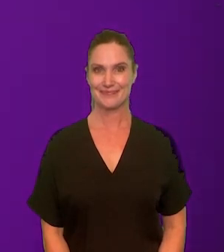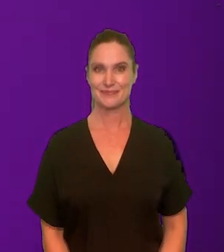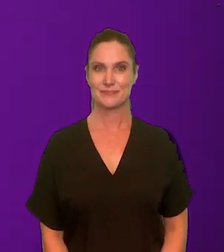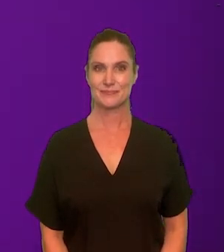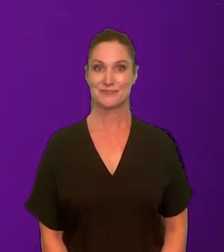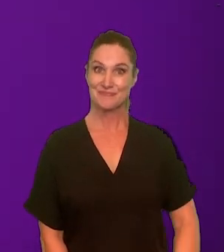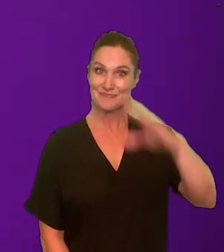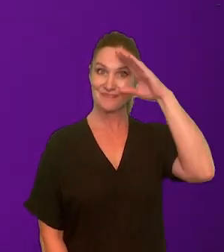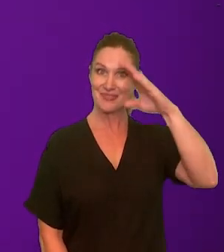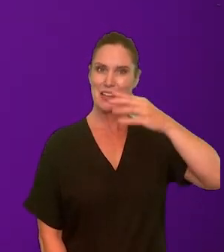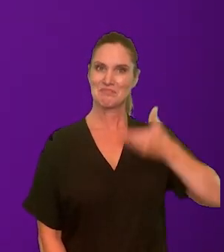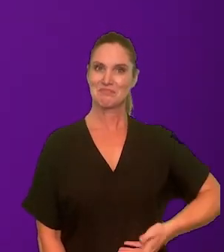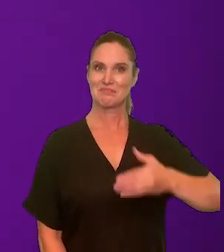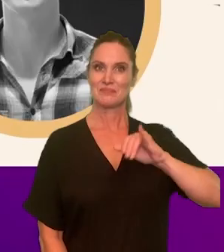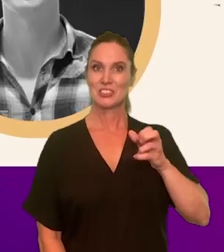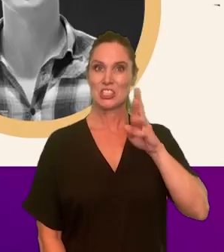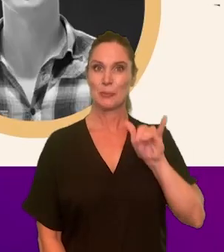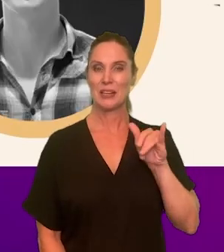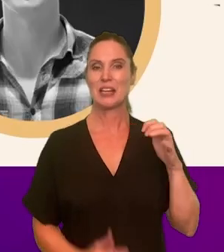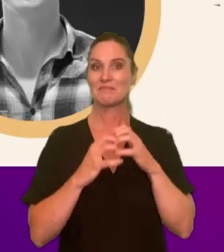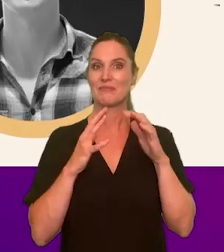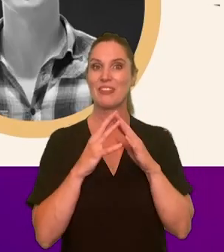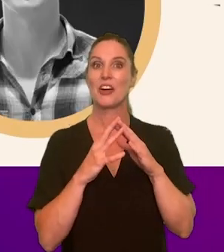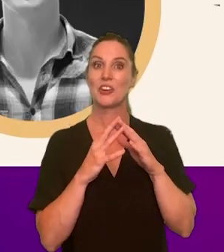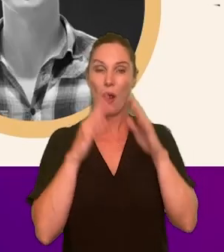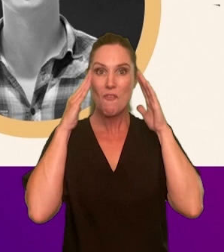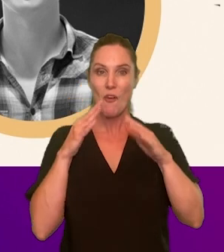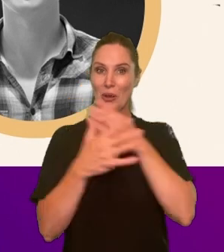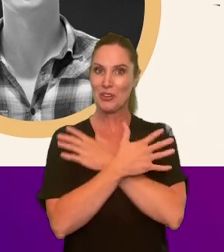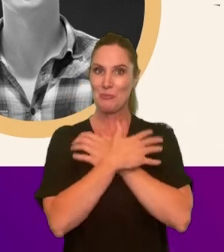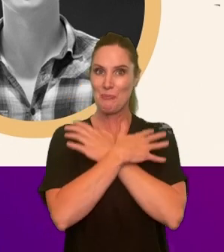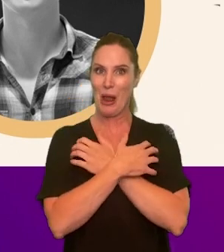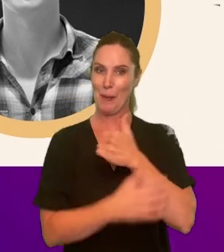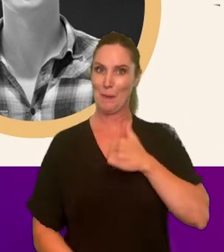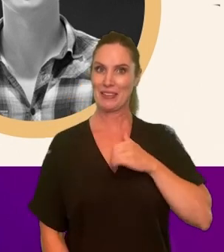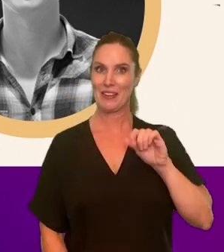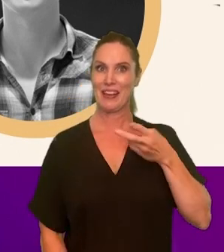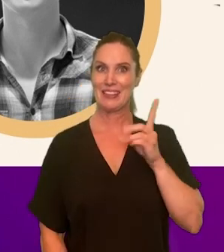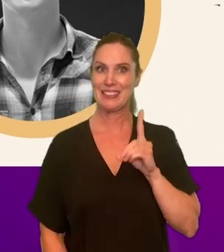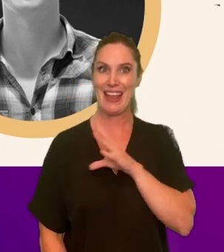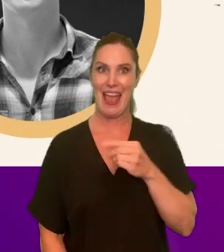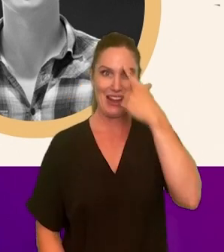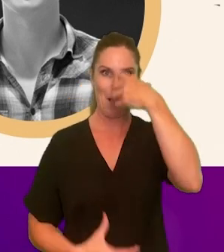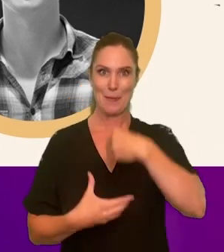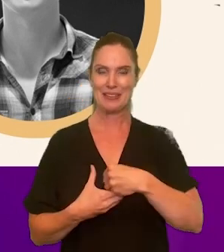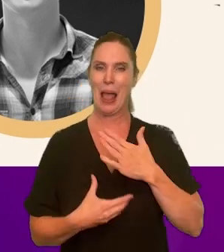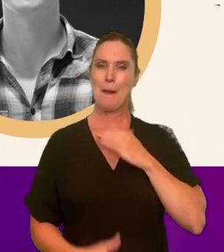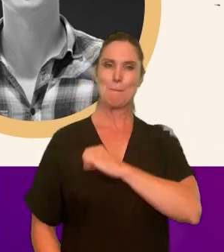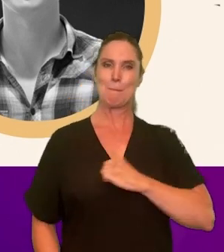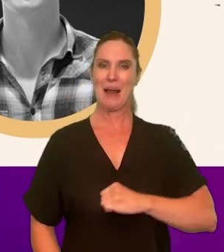Hey, I'm Jeremy, the founder of Focus Bear. I've got ADHD and autism, which is my superpower. My brain constantly fires out creative ideas